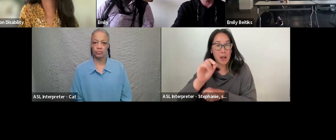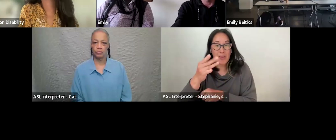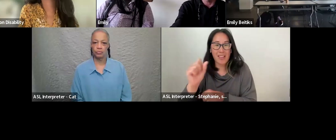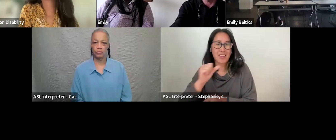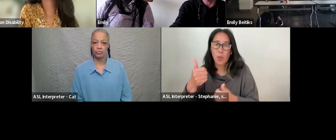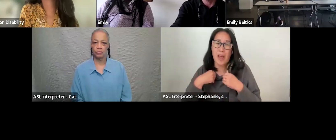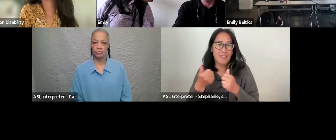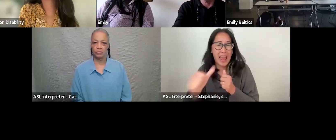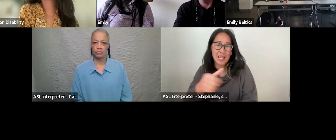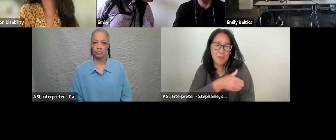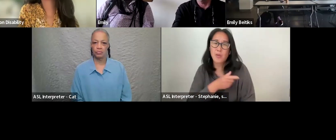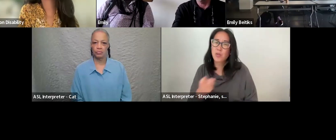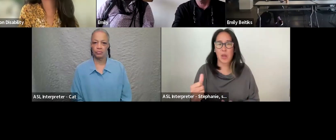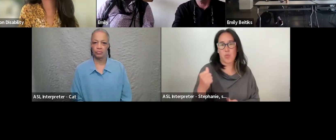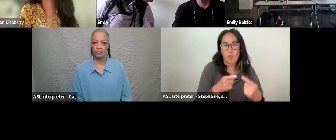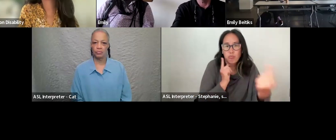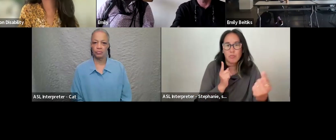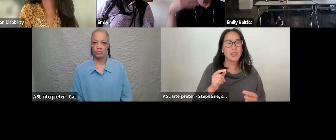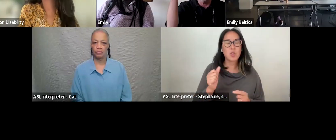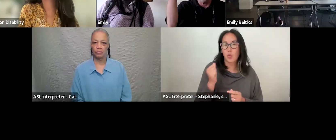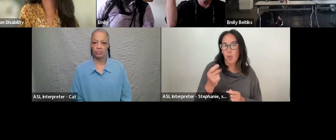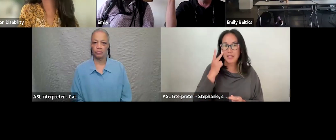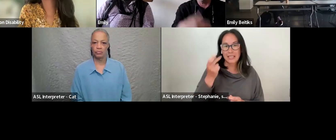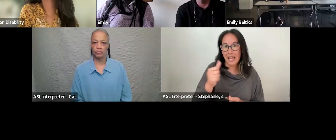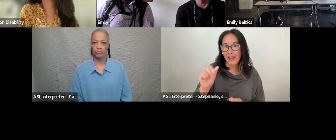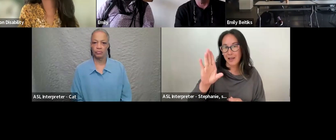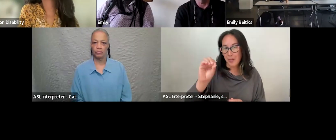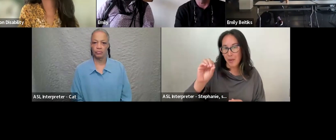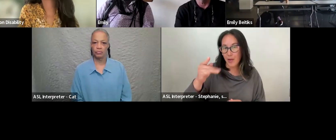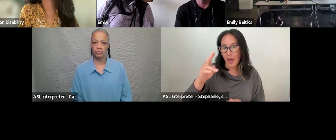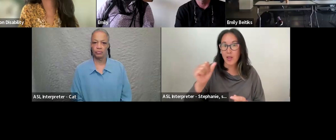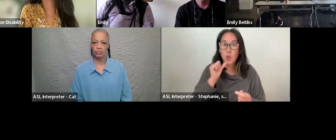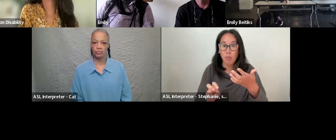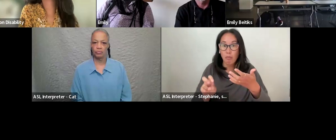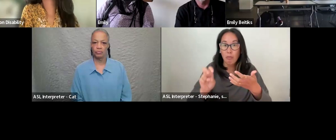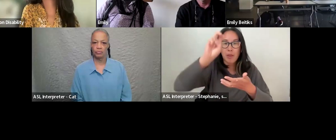You will almost never find a bioethicist who has ascended to be the dean of medicine, right?